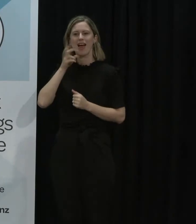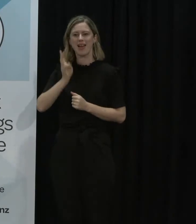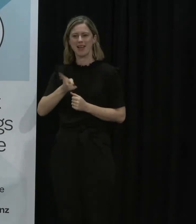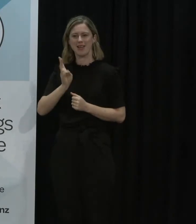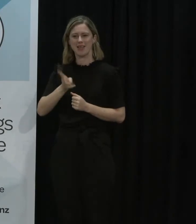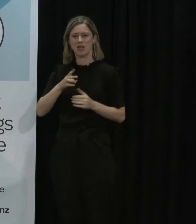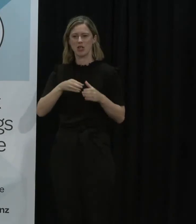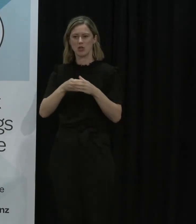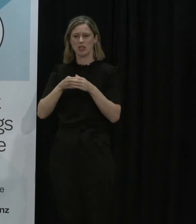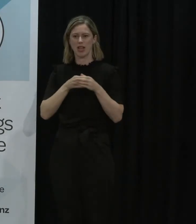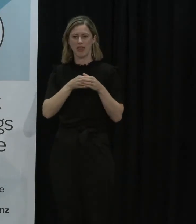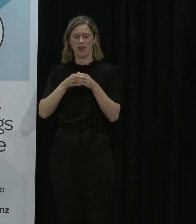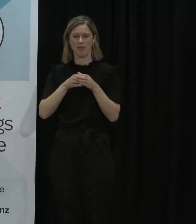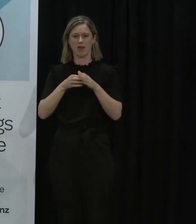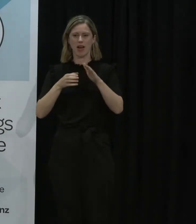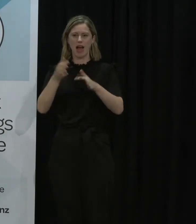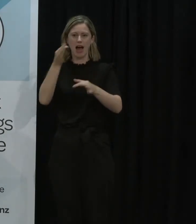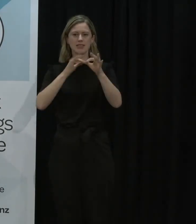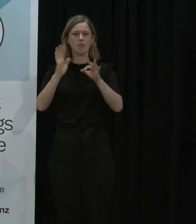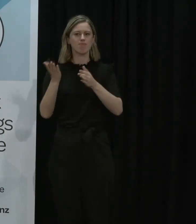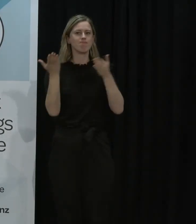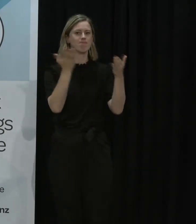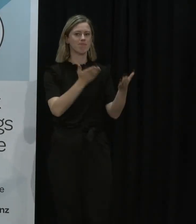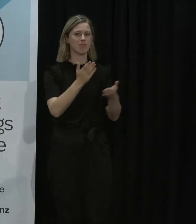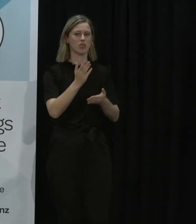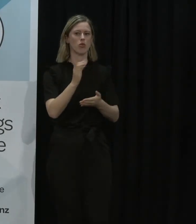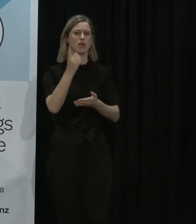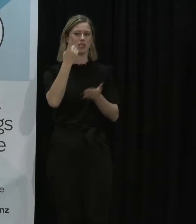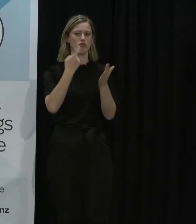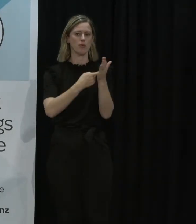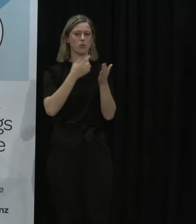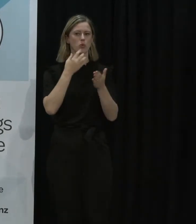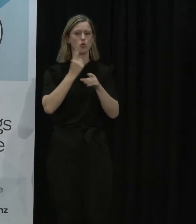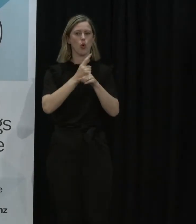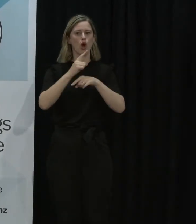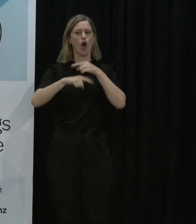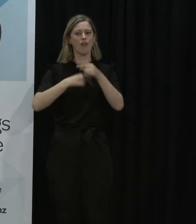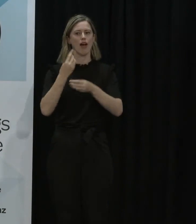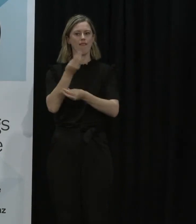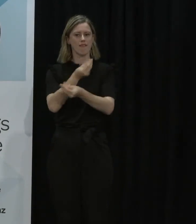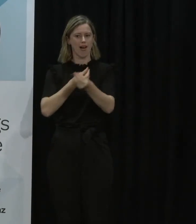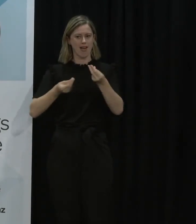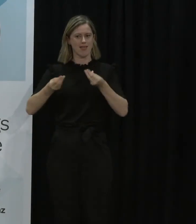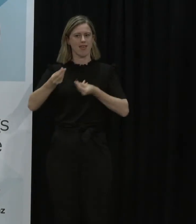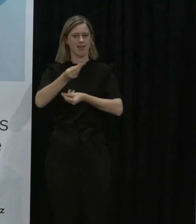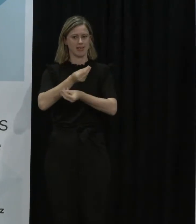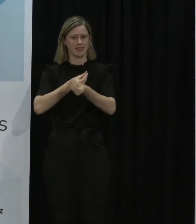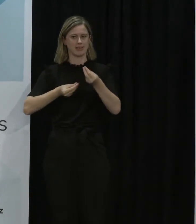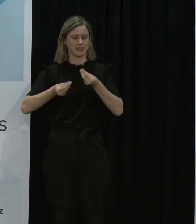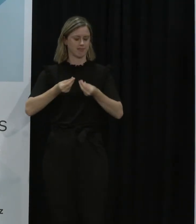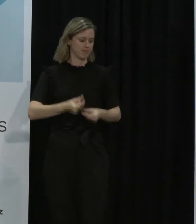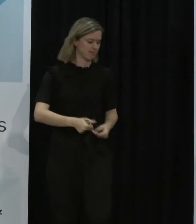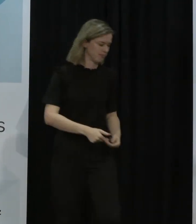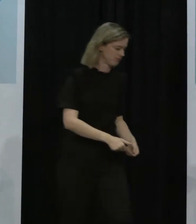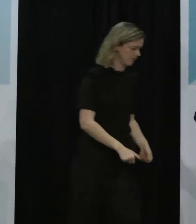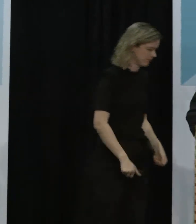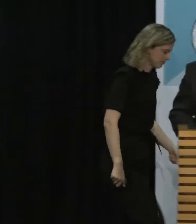we will get through just like we did last time and just like we will this time - together.